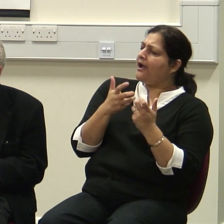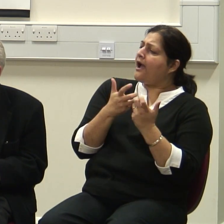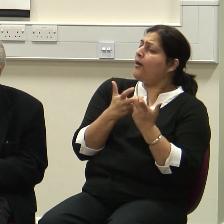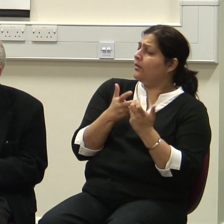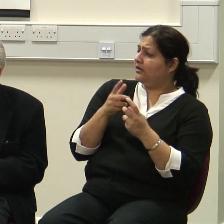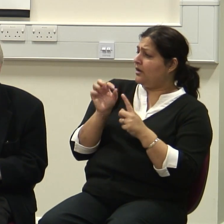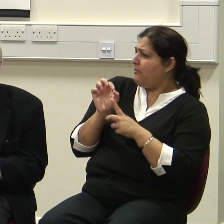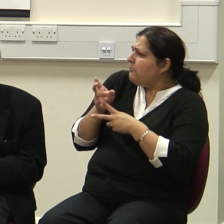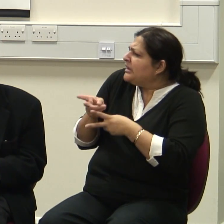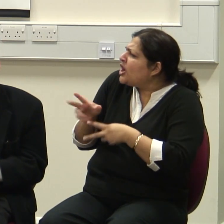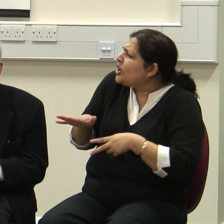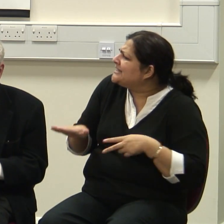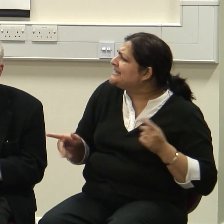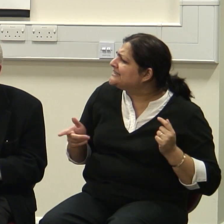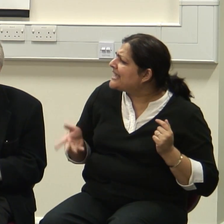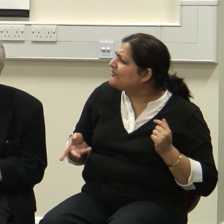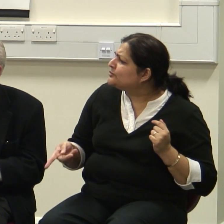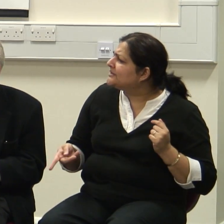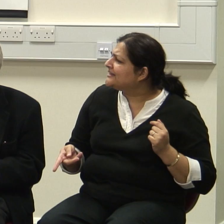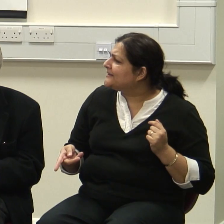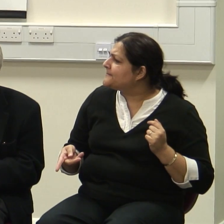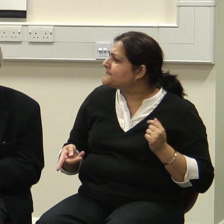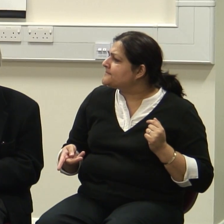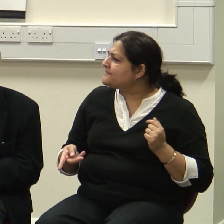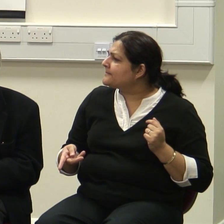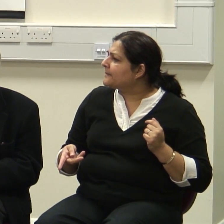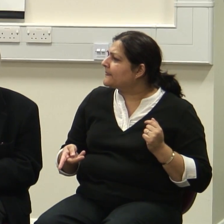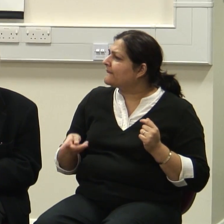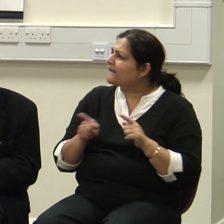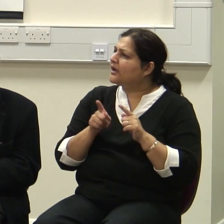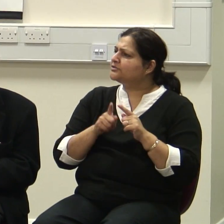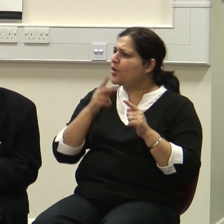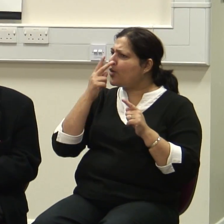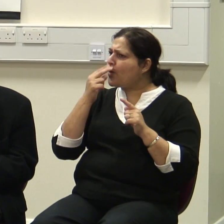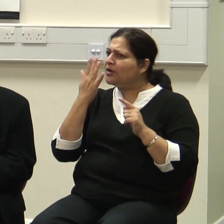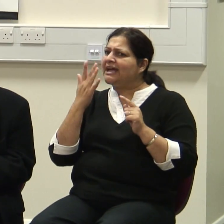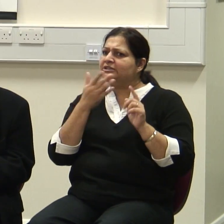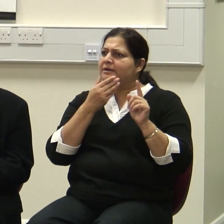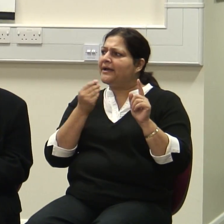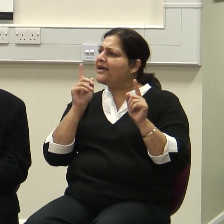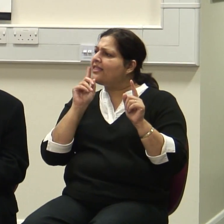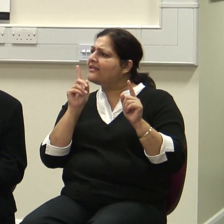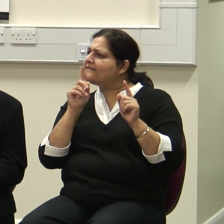and [17.58] of course the male/female relationship was paternalistic, very often in a benign